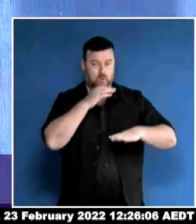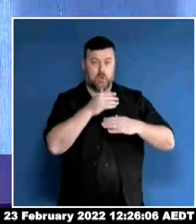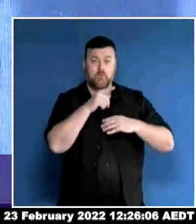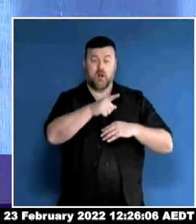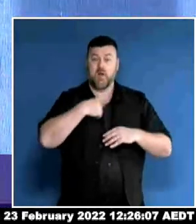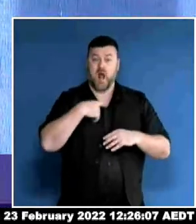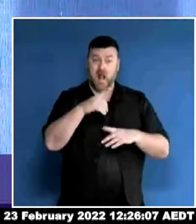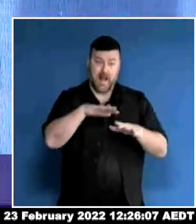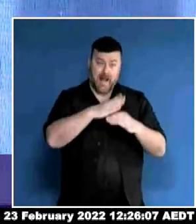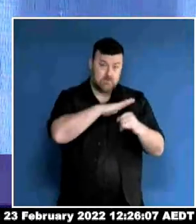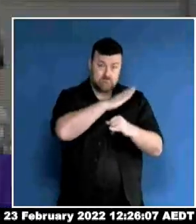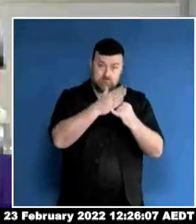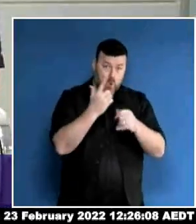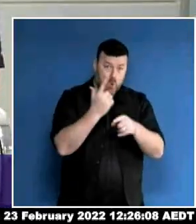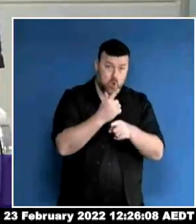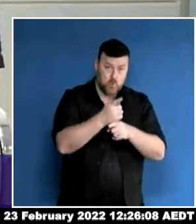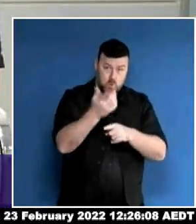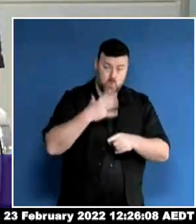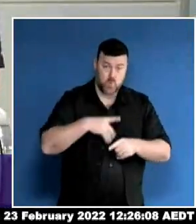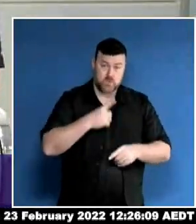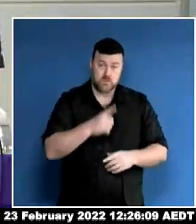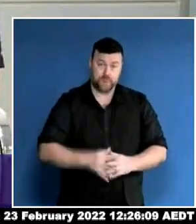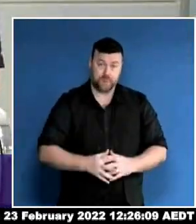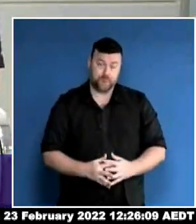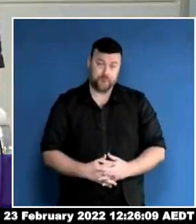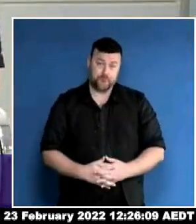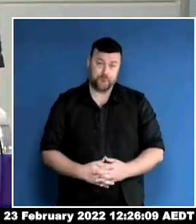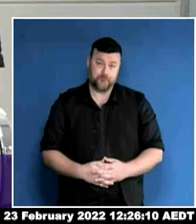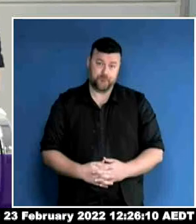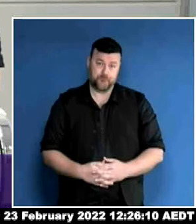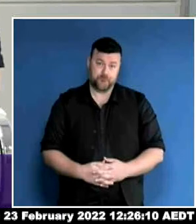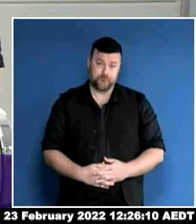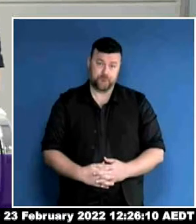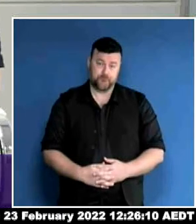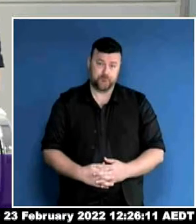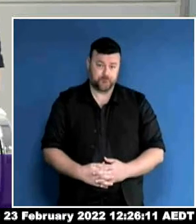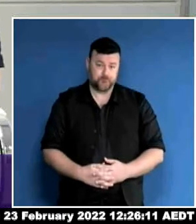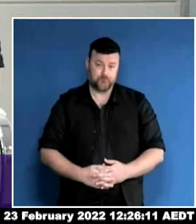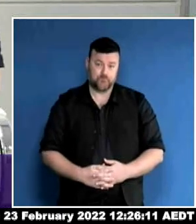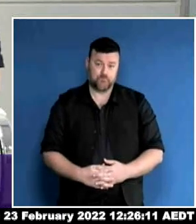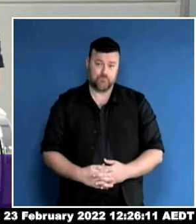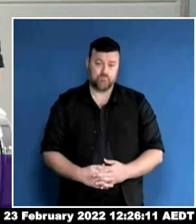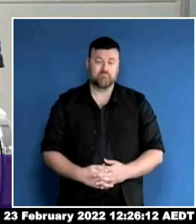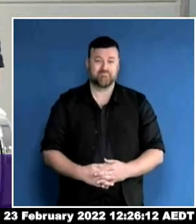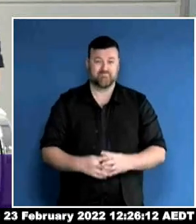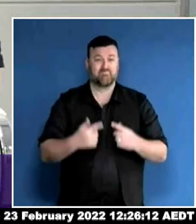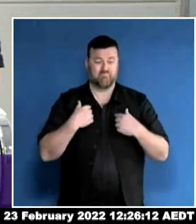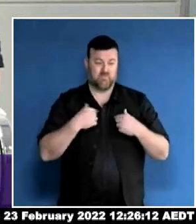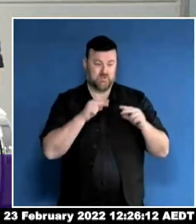Yes. We see and we hear - we hear exhaustion - I'm going to reiterate these emotional points